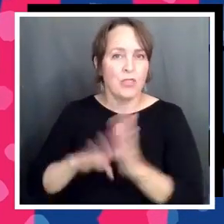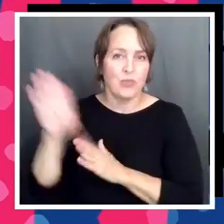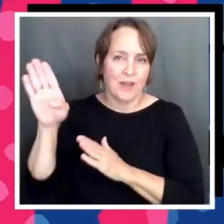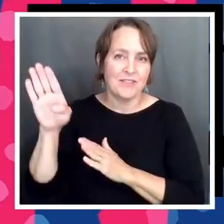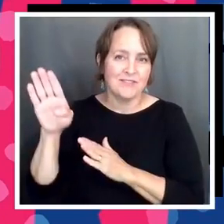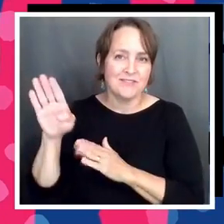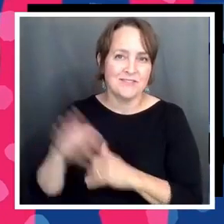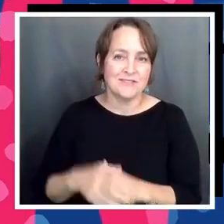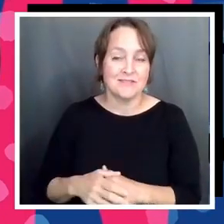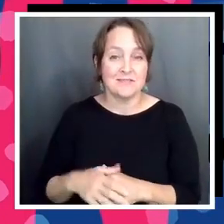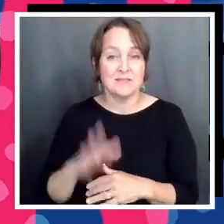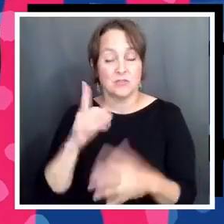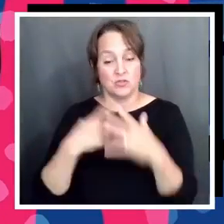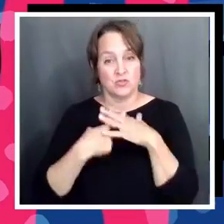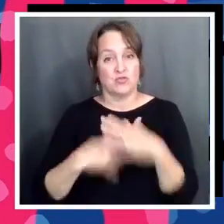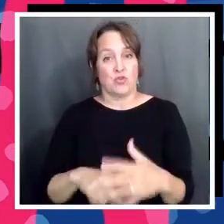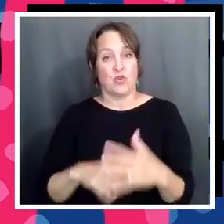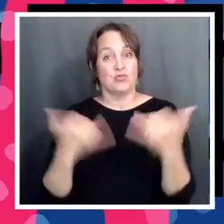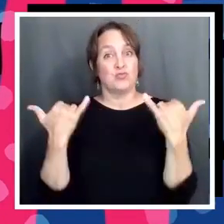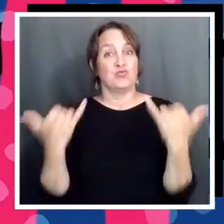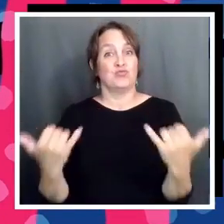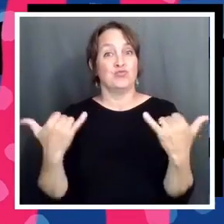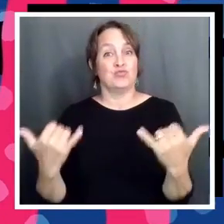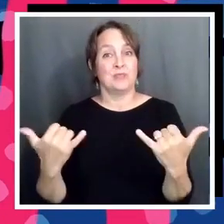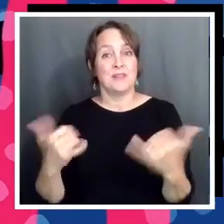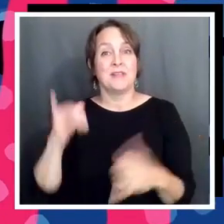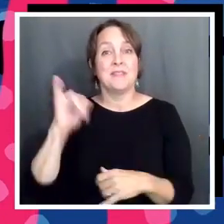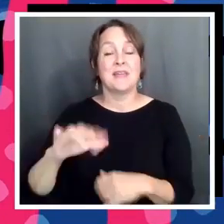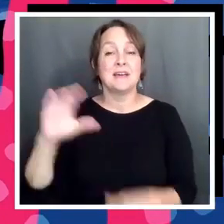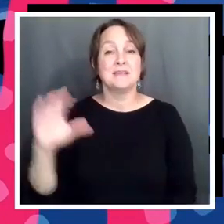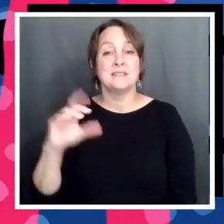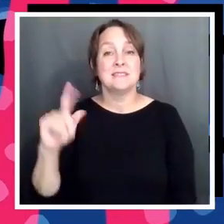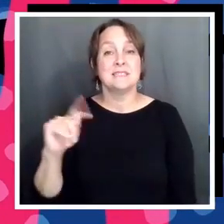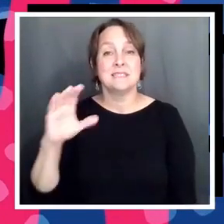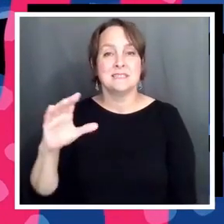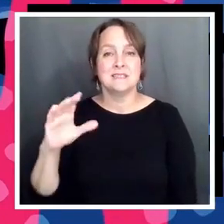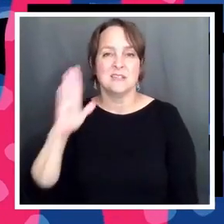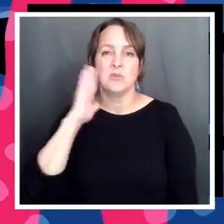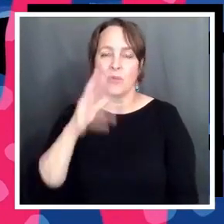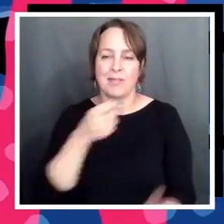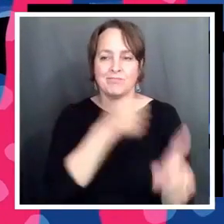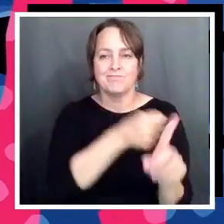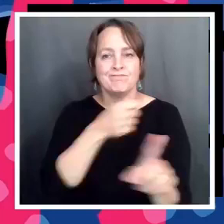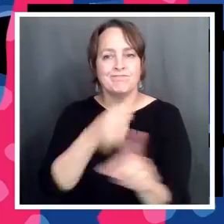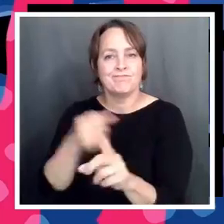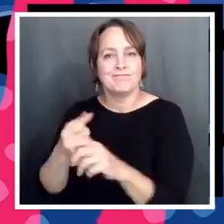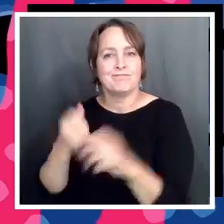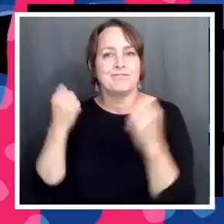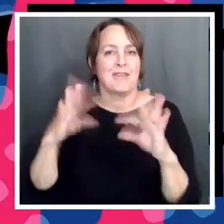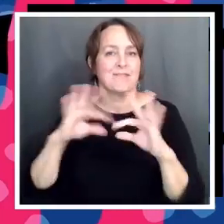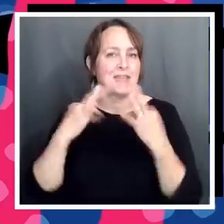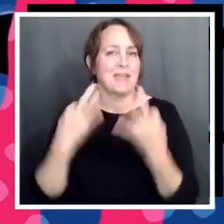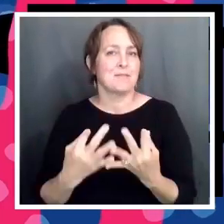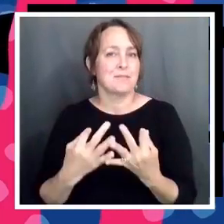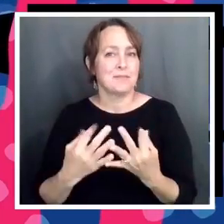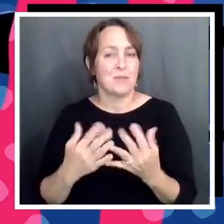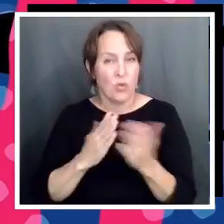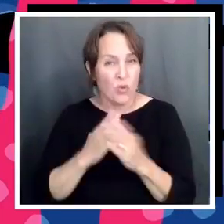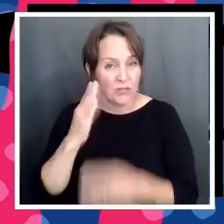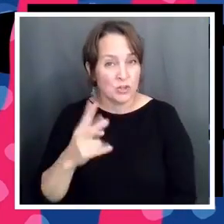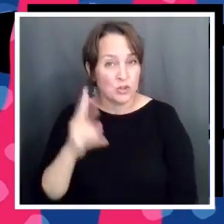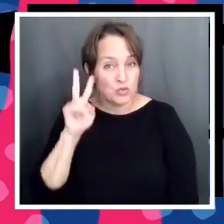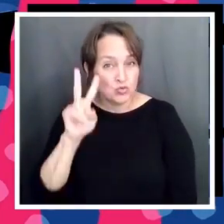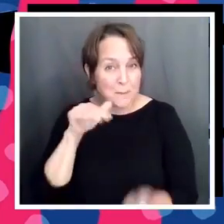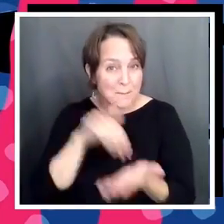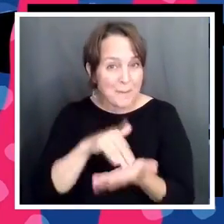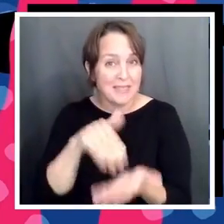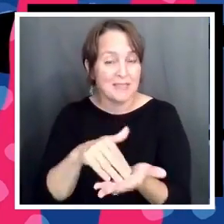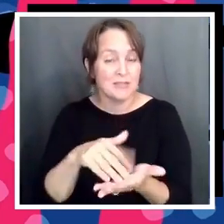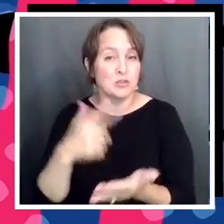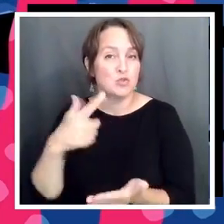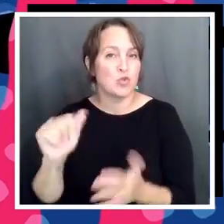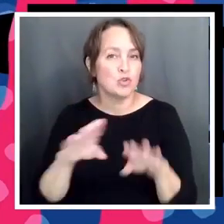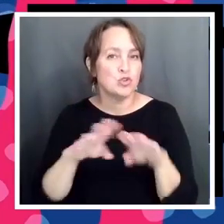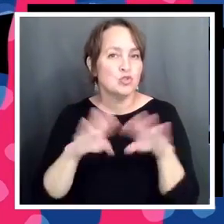AND HELP THEIR FAMILIES NOT